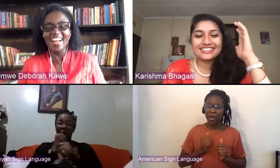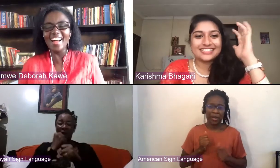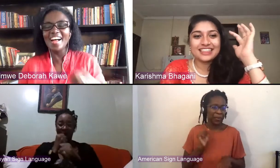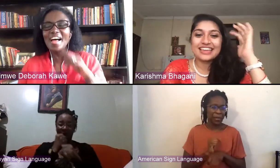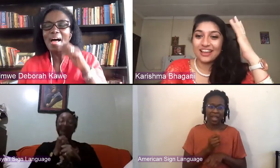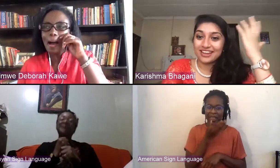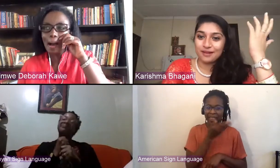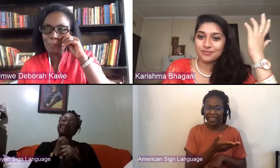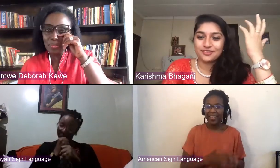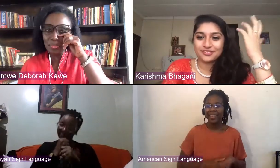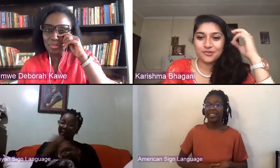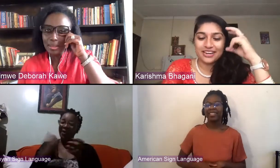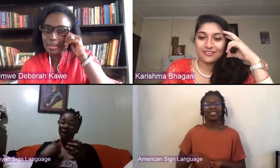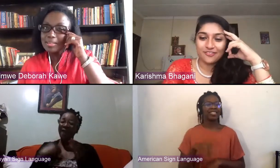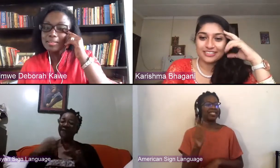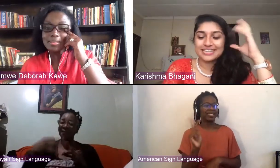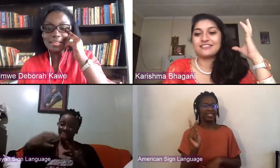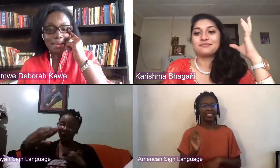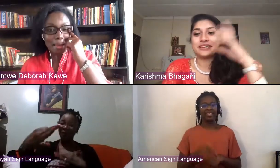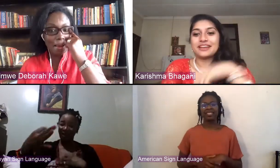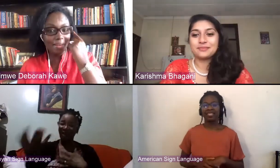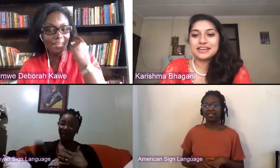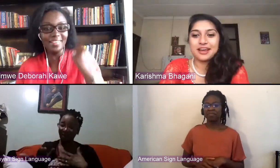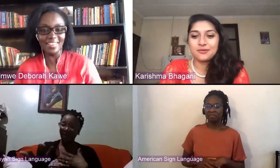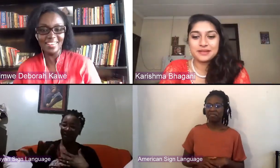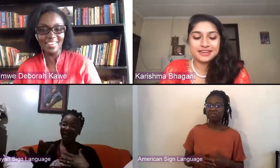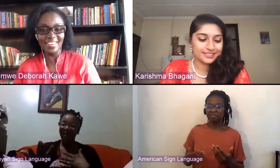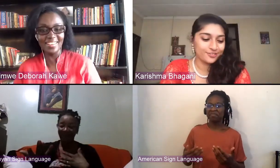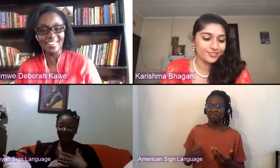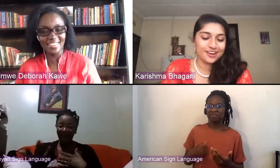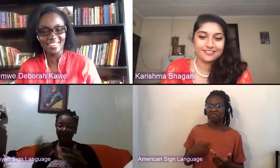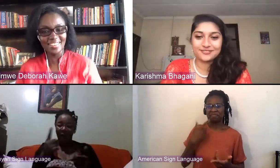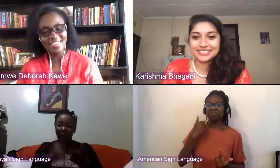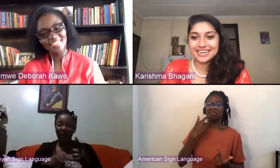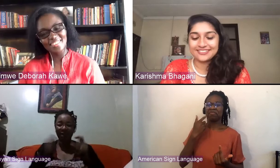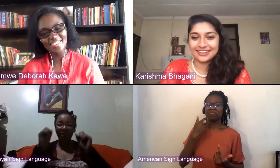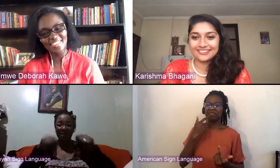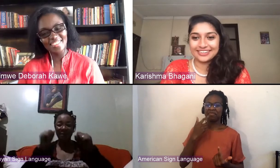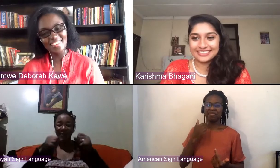This is the thing I wake up to every morning seeing our peanut's photograph, but anyway, go on.